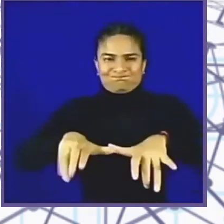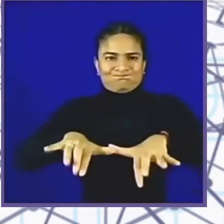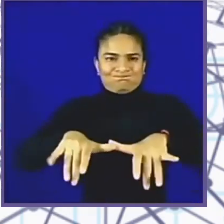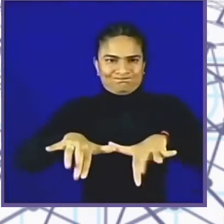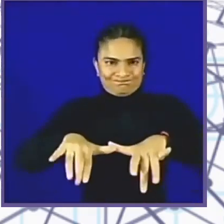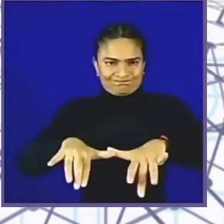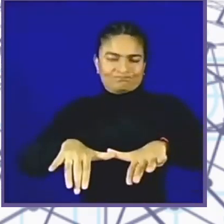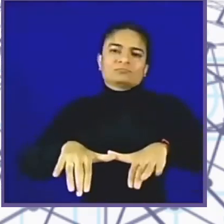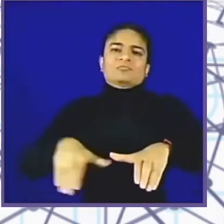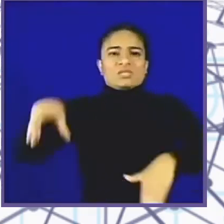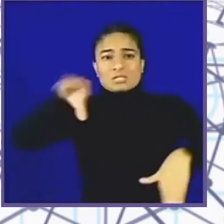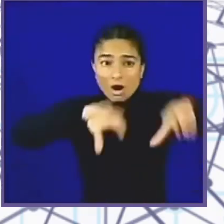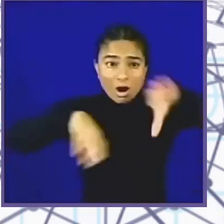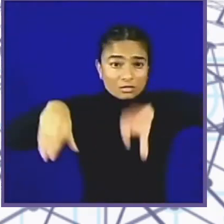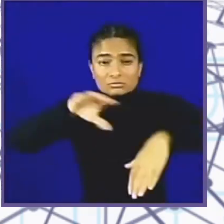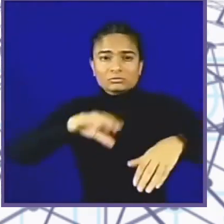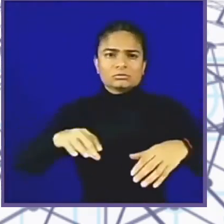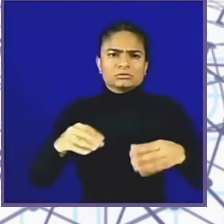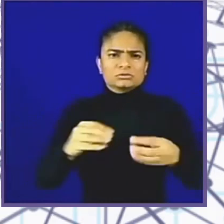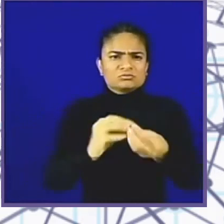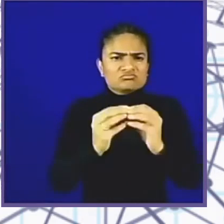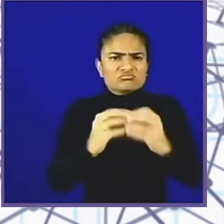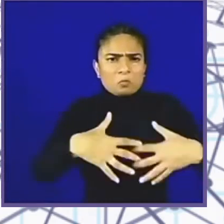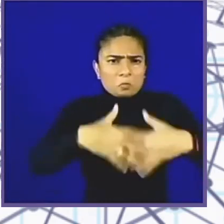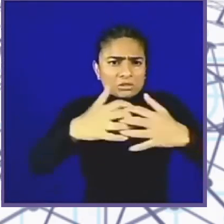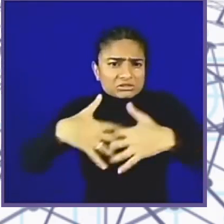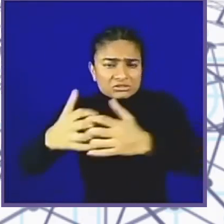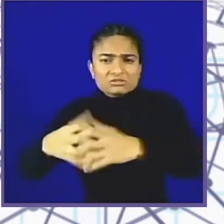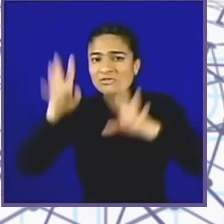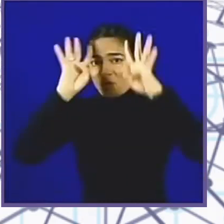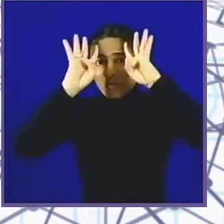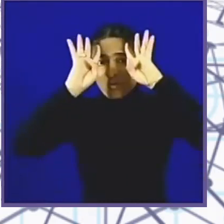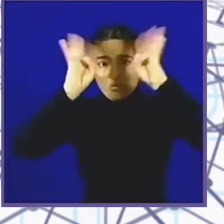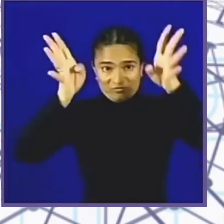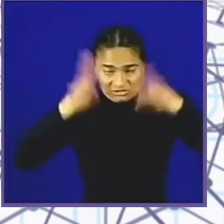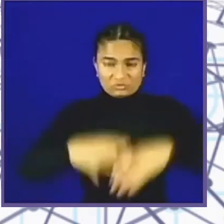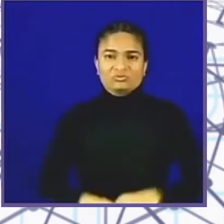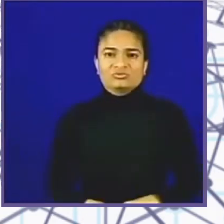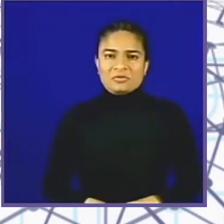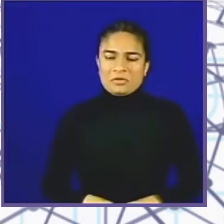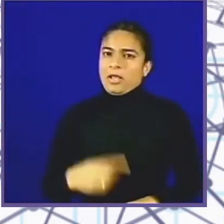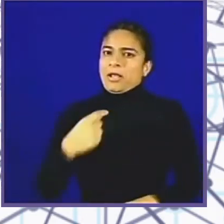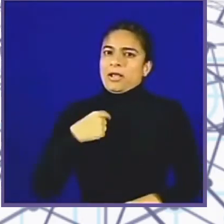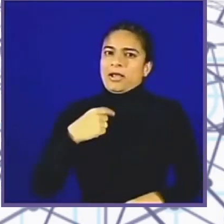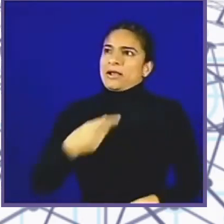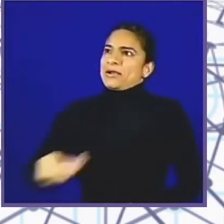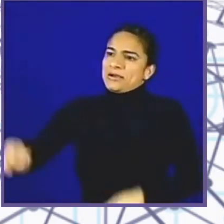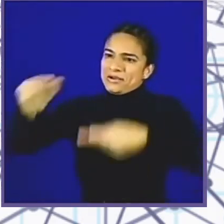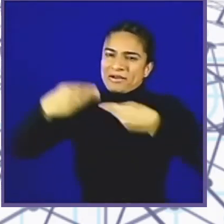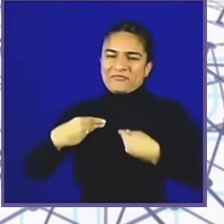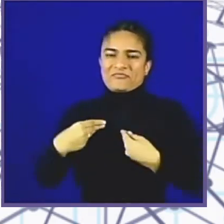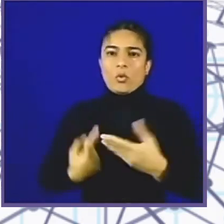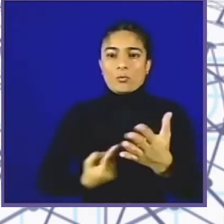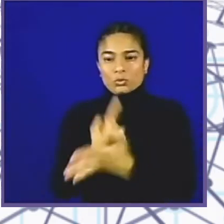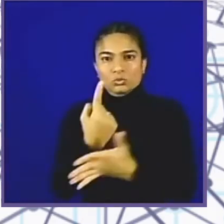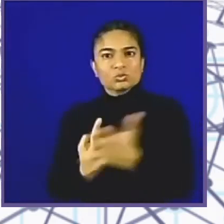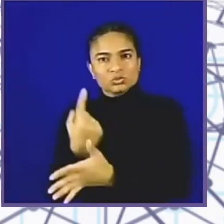spanning 10 years now in the startup innovation ecosystem across Africa. Having the experience